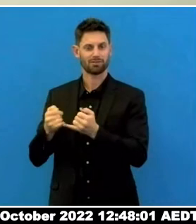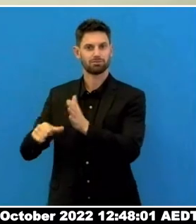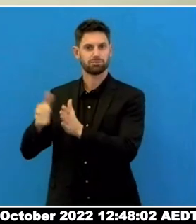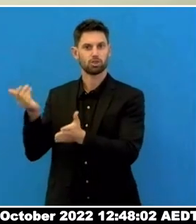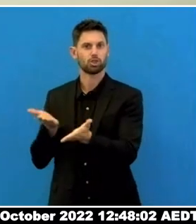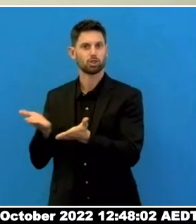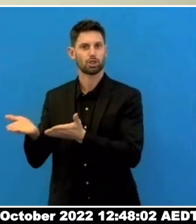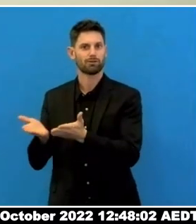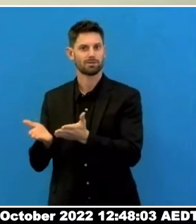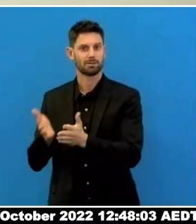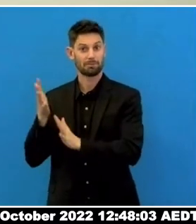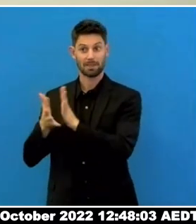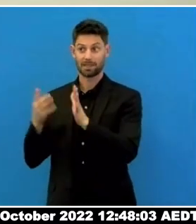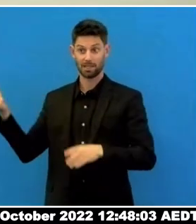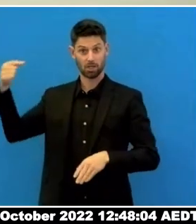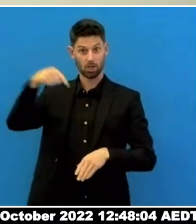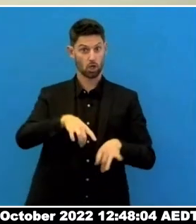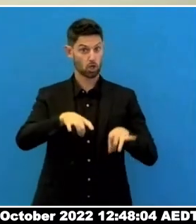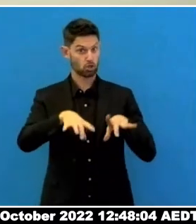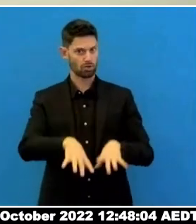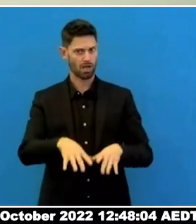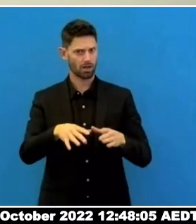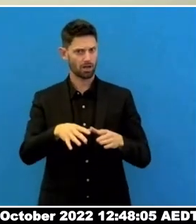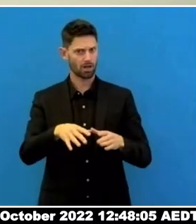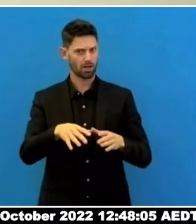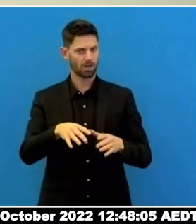or that that support is maybe very different to a support